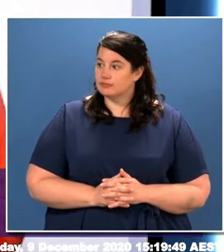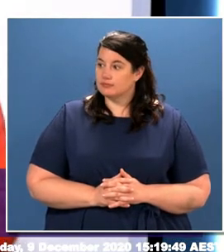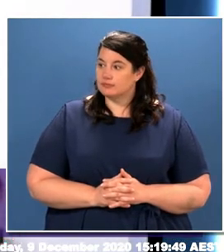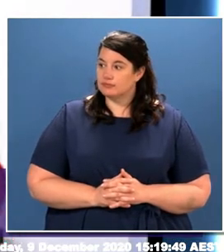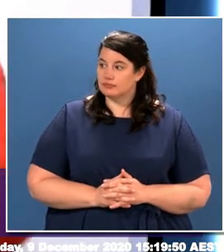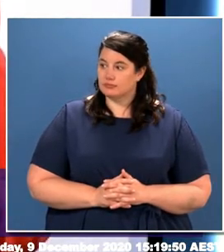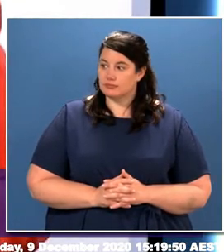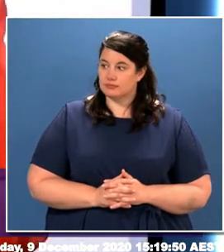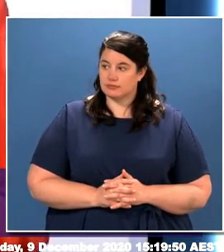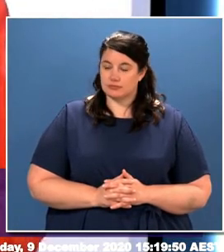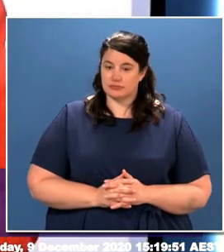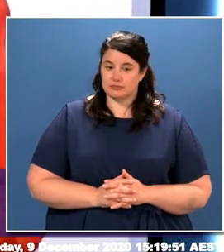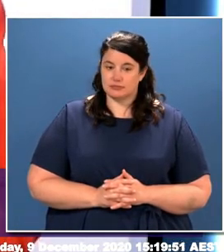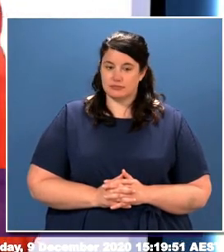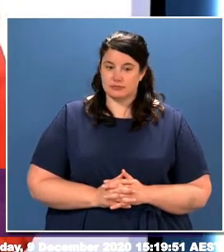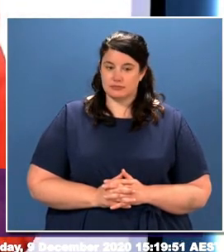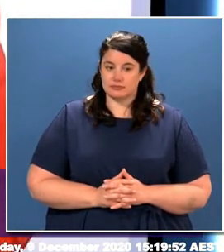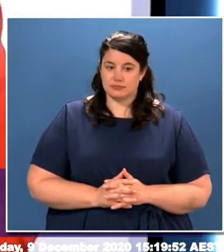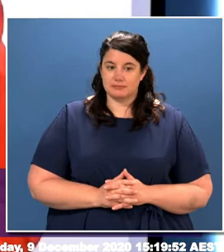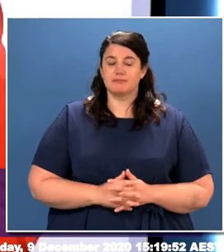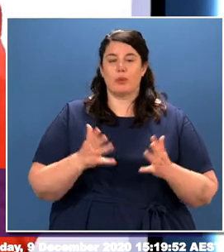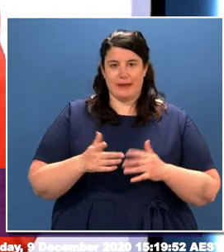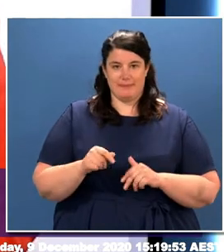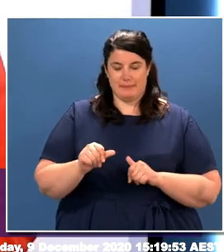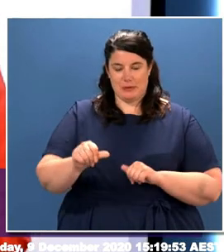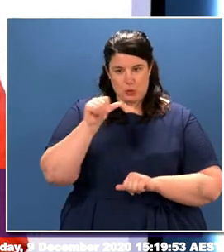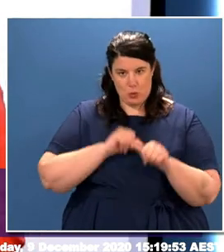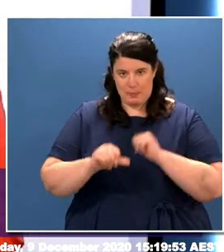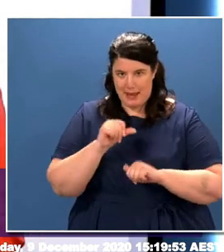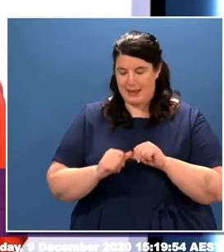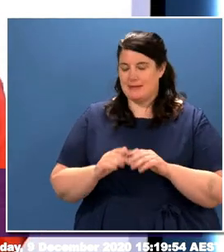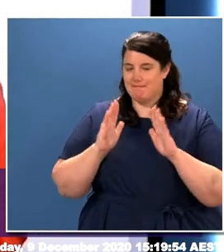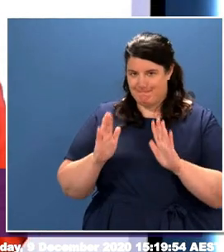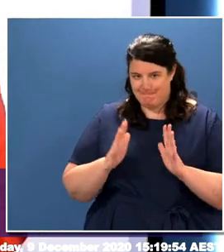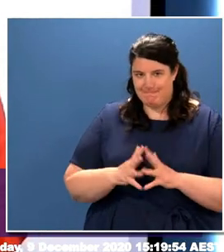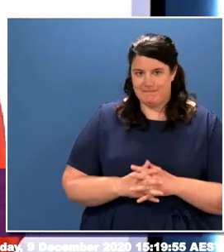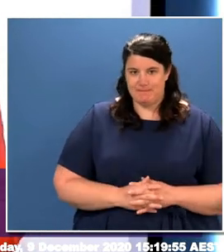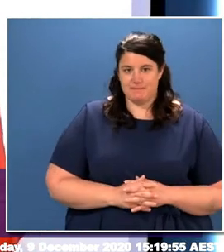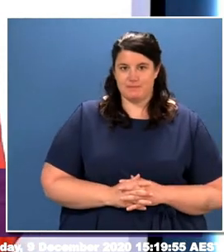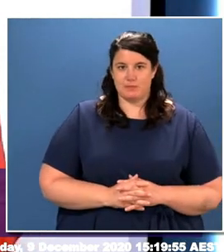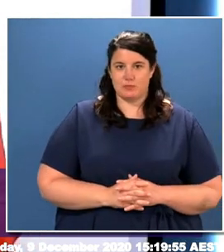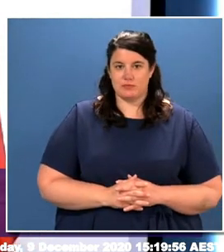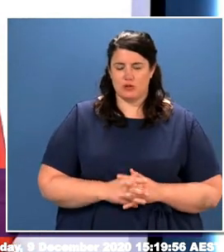Dr Stafford, let's get back to think where we were which is the expression "creaming."